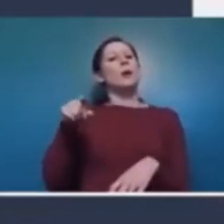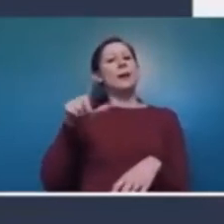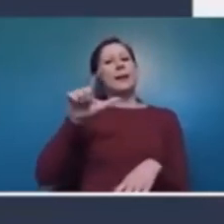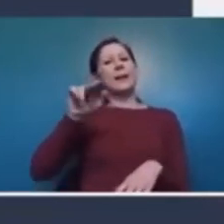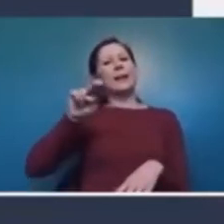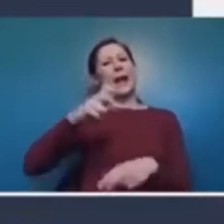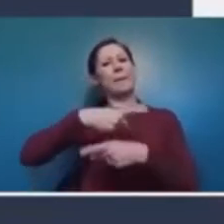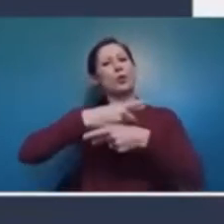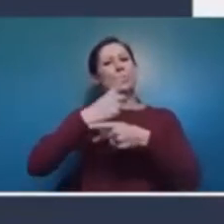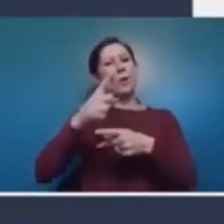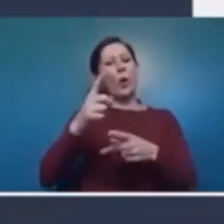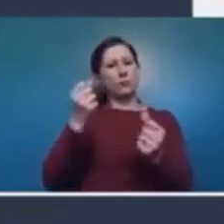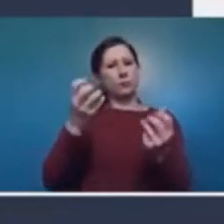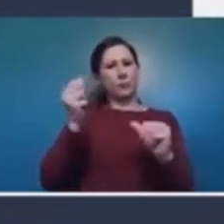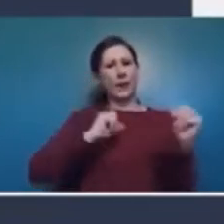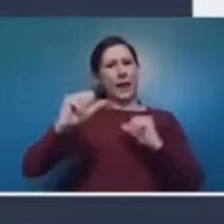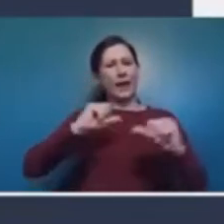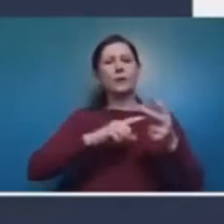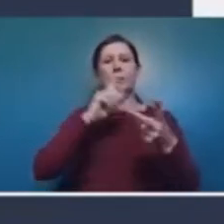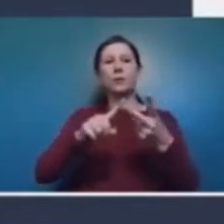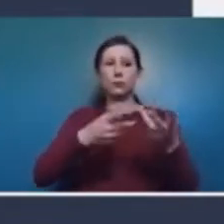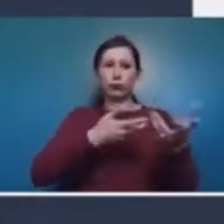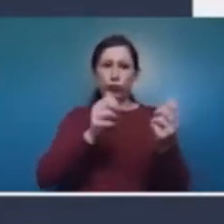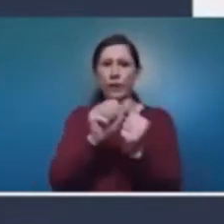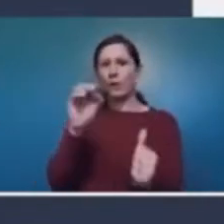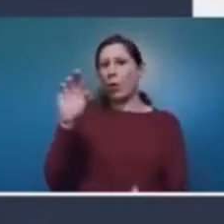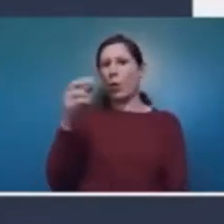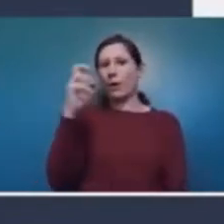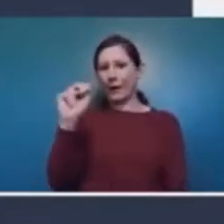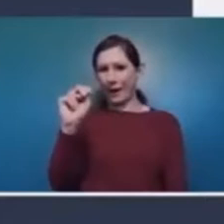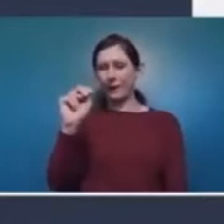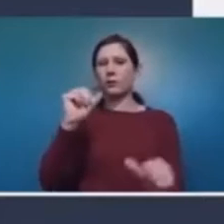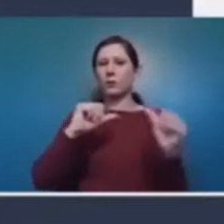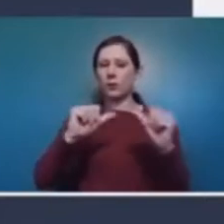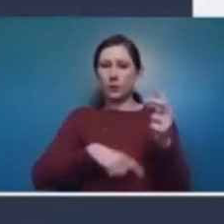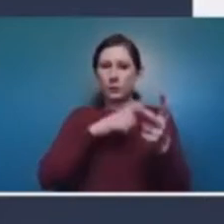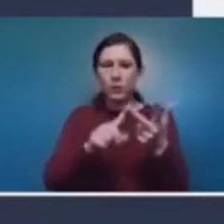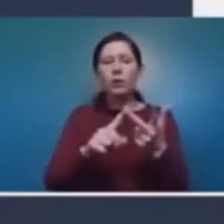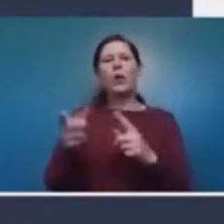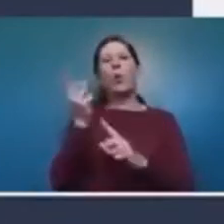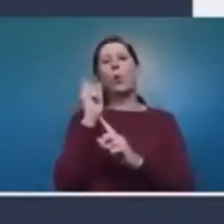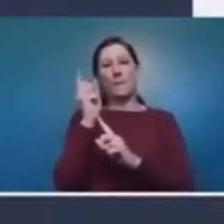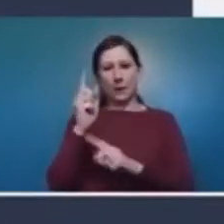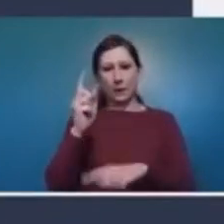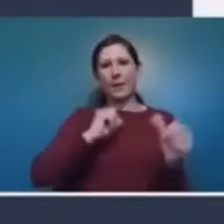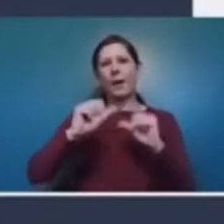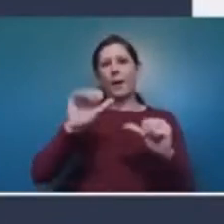Plays," a collaboration with the Oregon Shakespeare Festival, the One-Minute Play Festival, and the St. Louis Community in